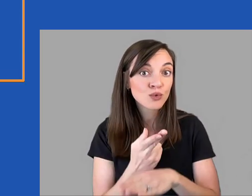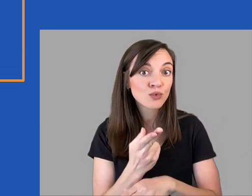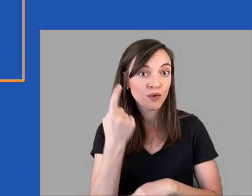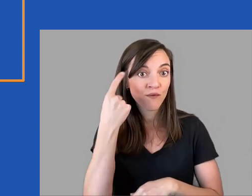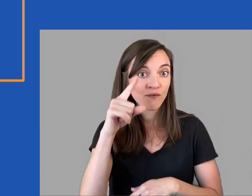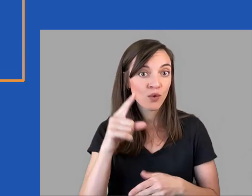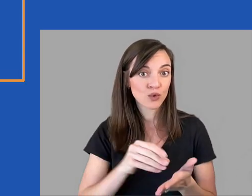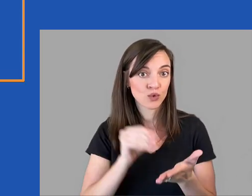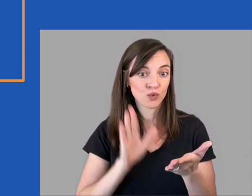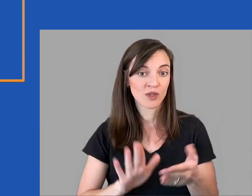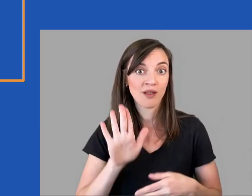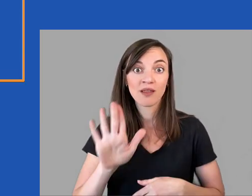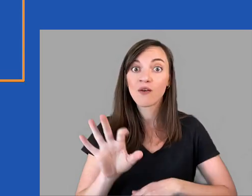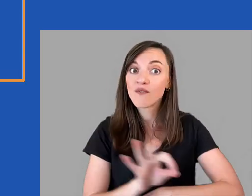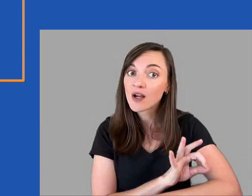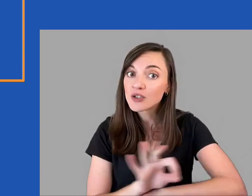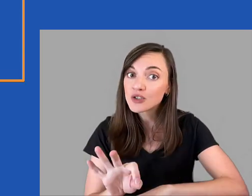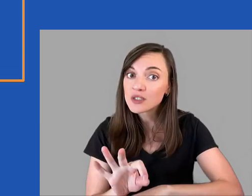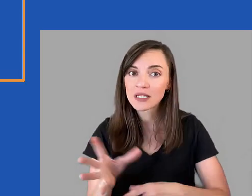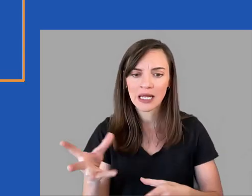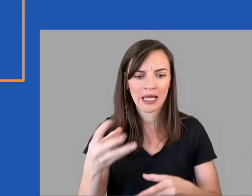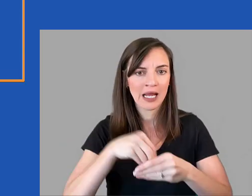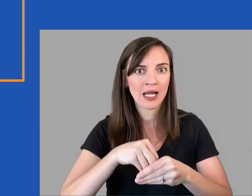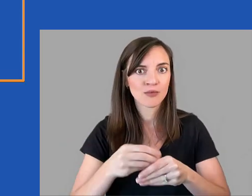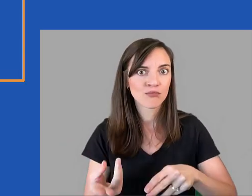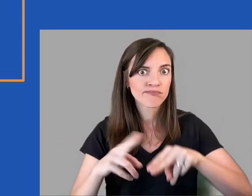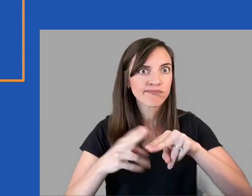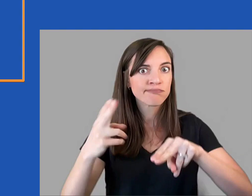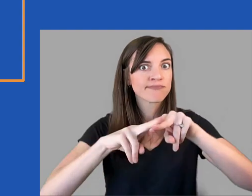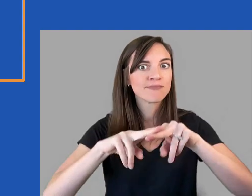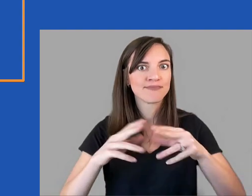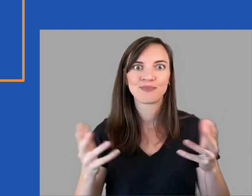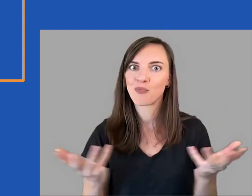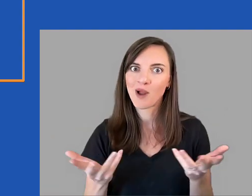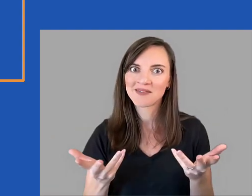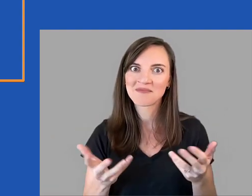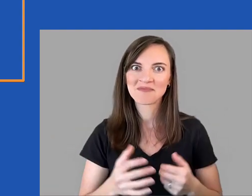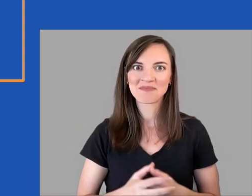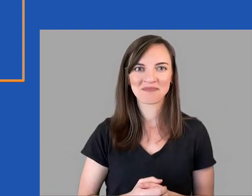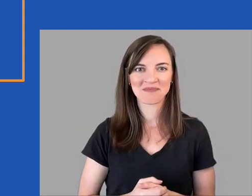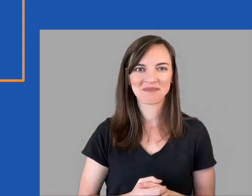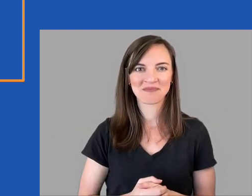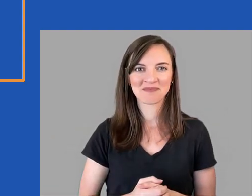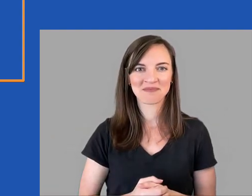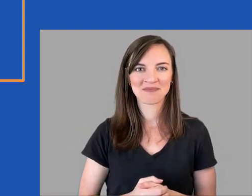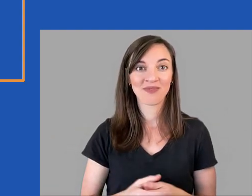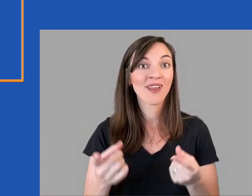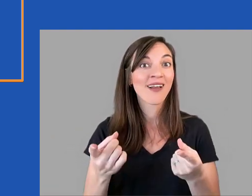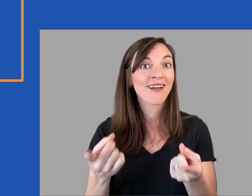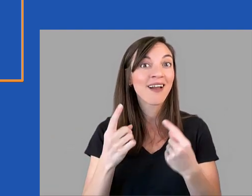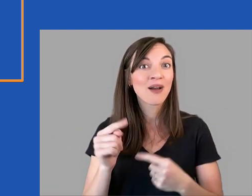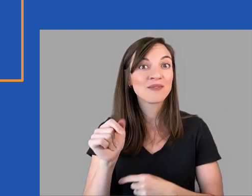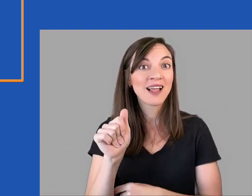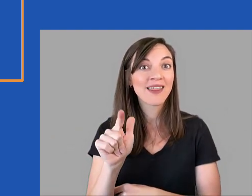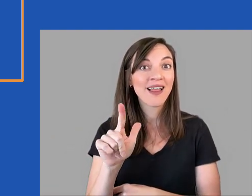or instructional technology tools do you use to increase student function and engagement?